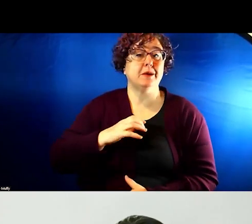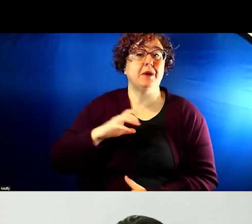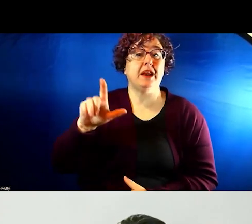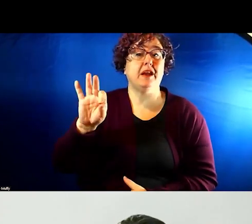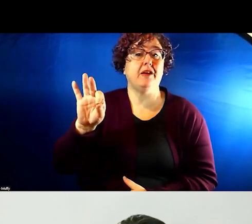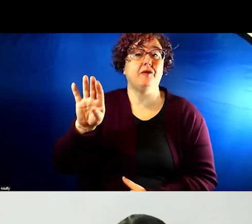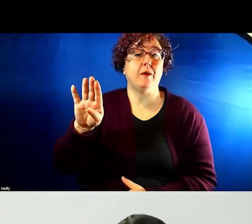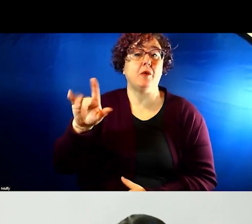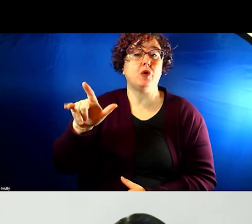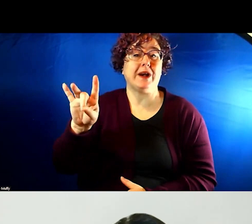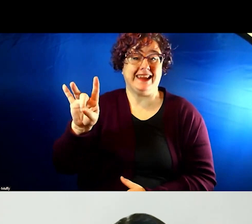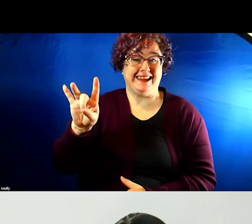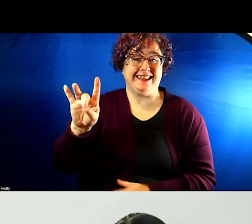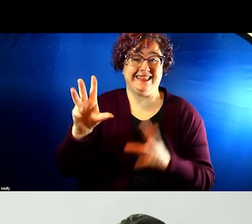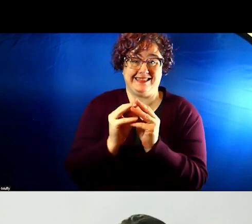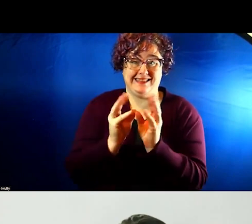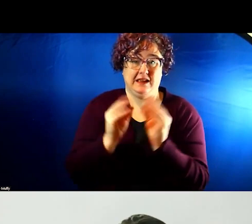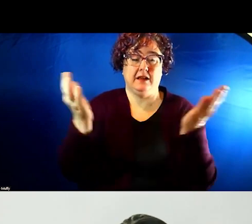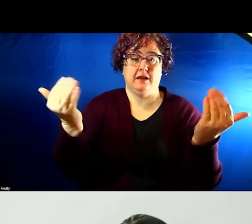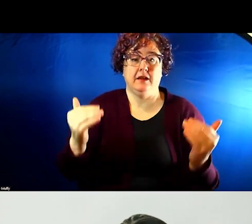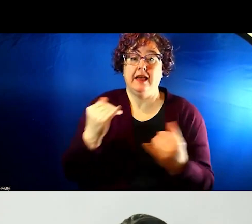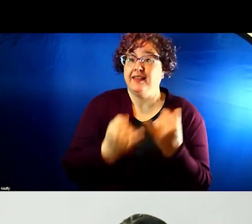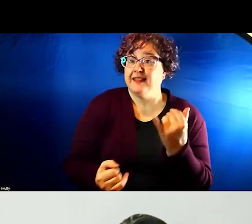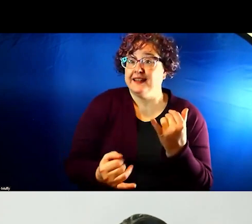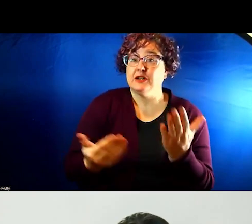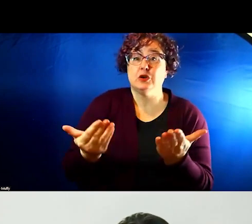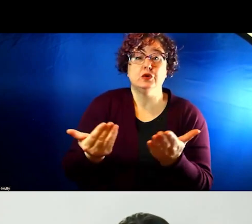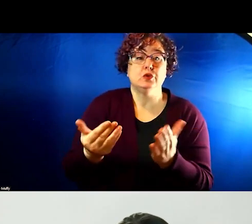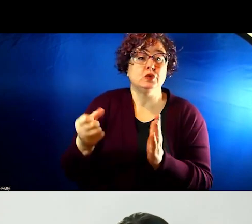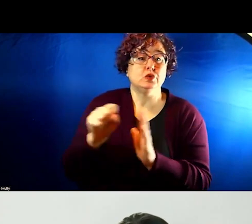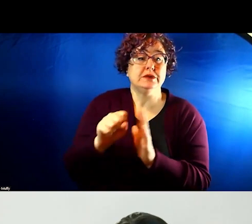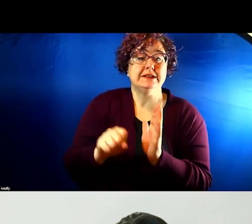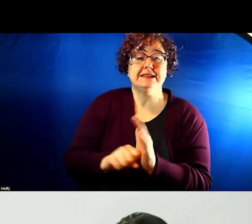ALSO, NEW MEXICO HAS RECEIVED APPROVAL.